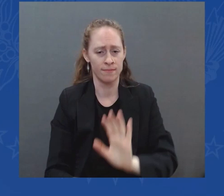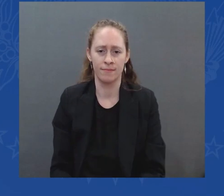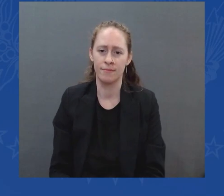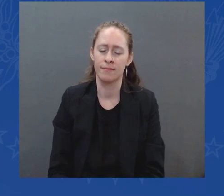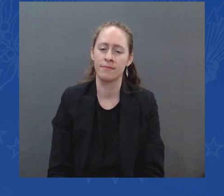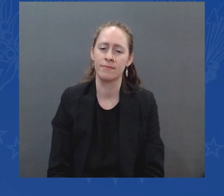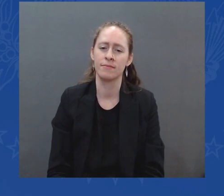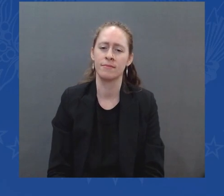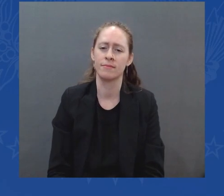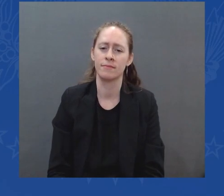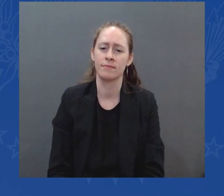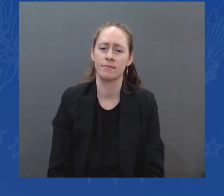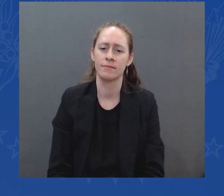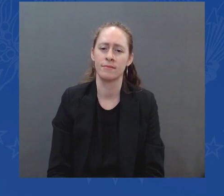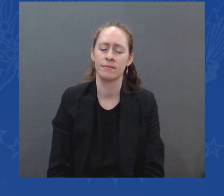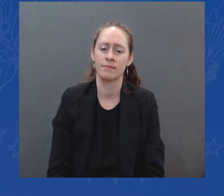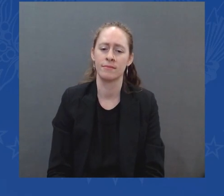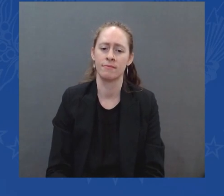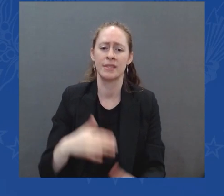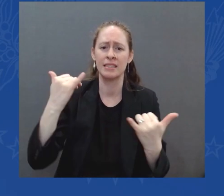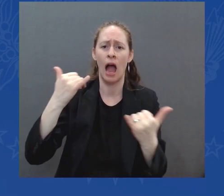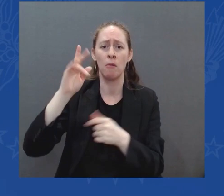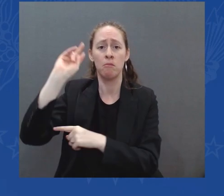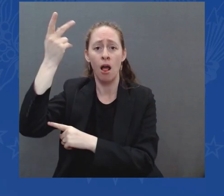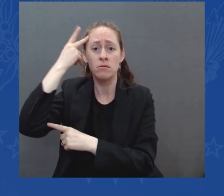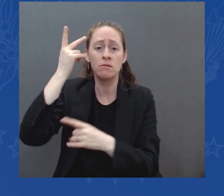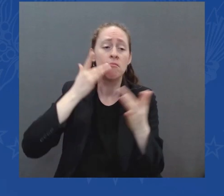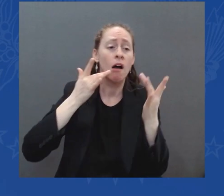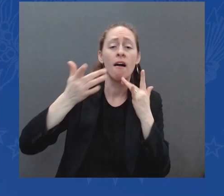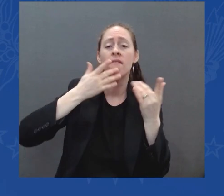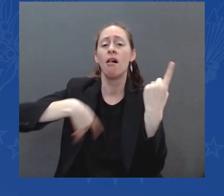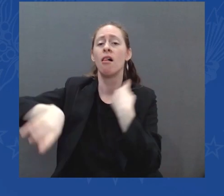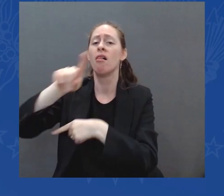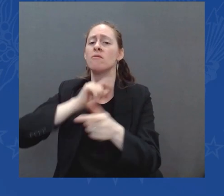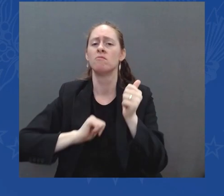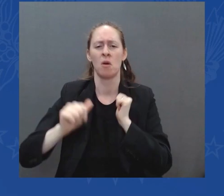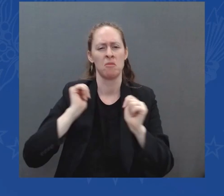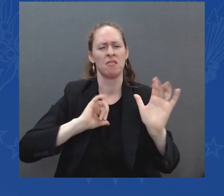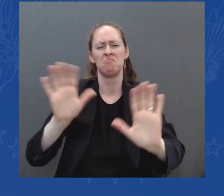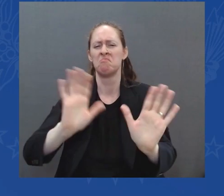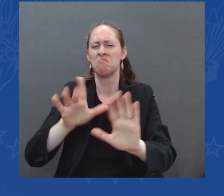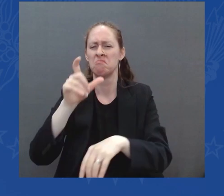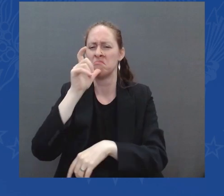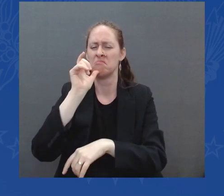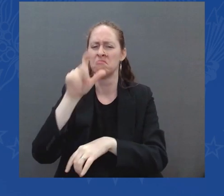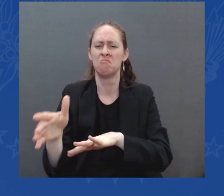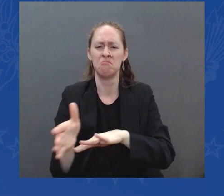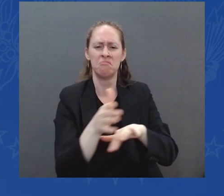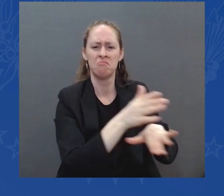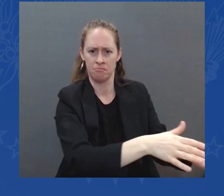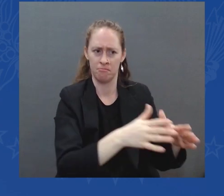So let's meet this moment together. Remember, we're the only nation that has turned every crisis we ever faced into an opportunity.